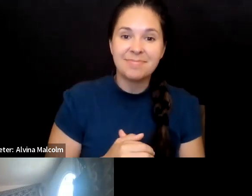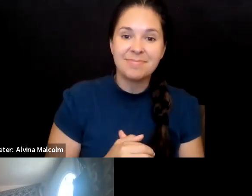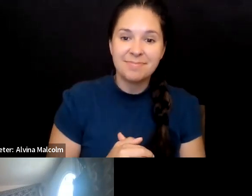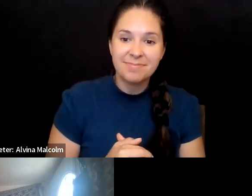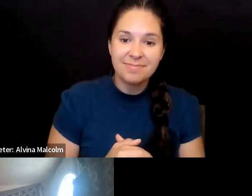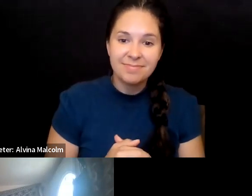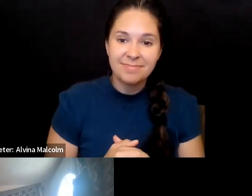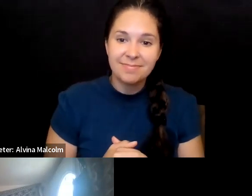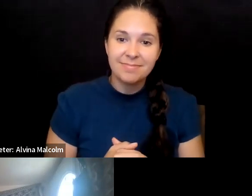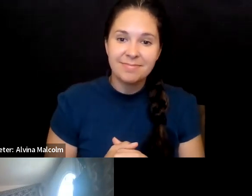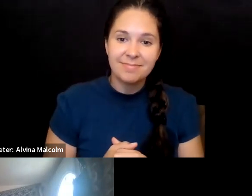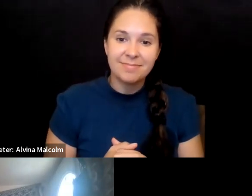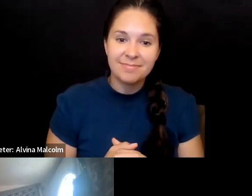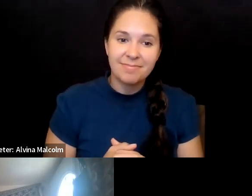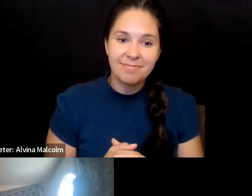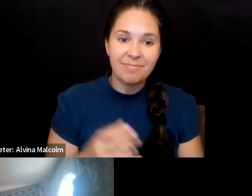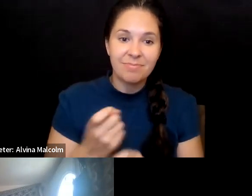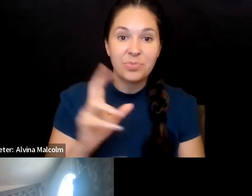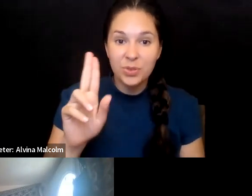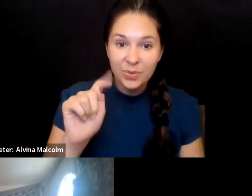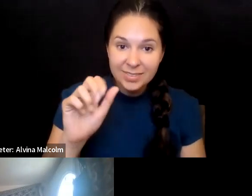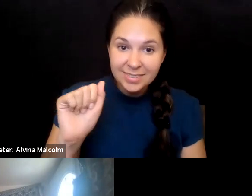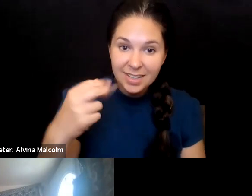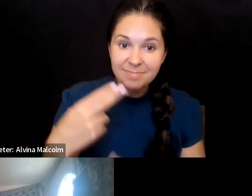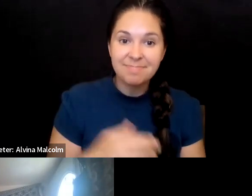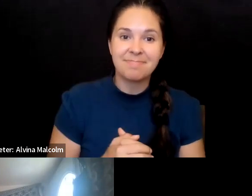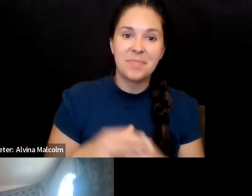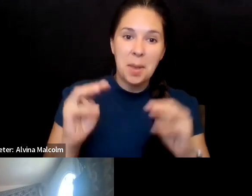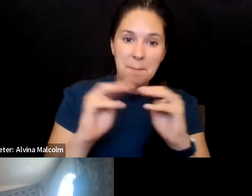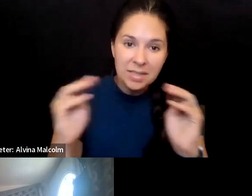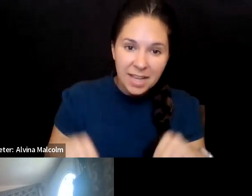colleagues from North Carolina,